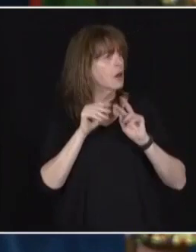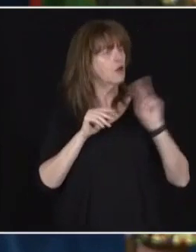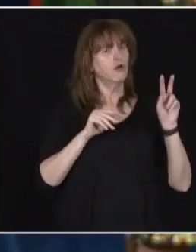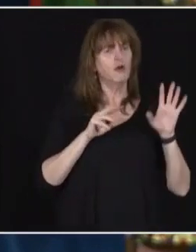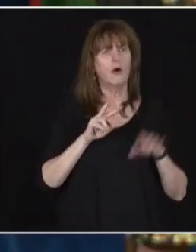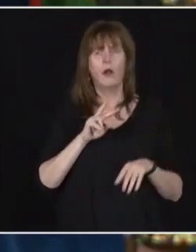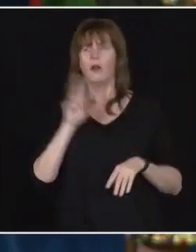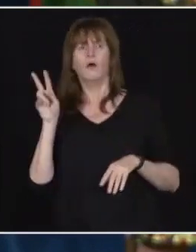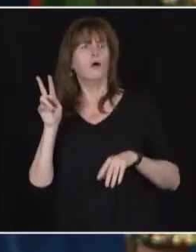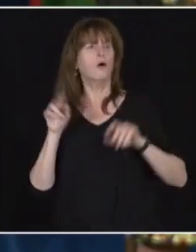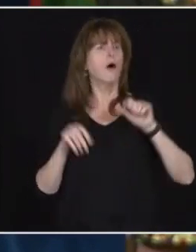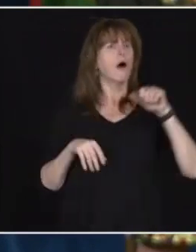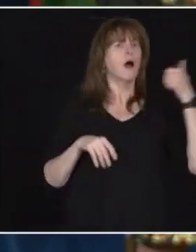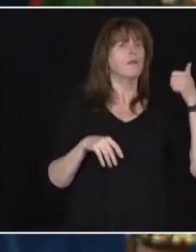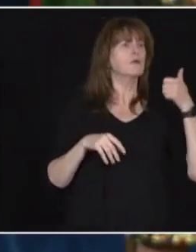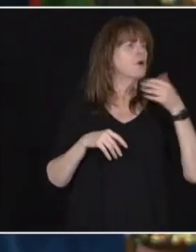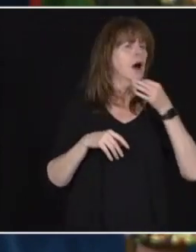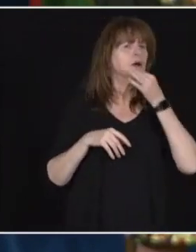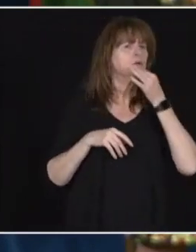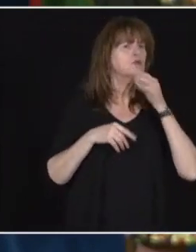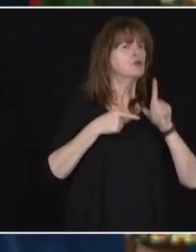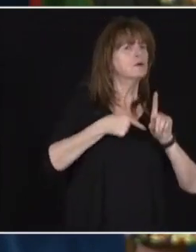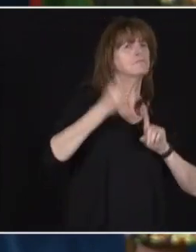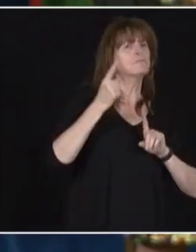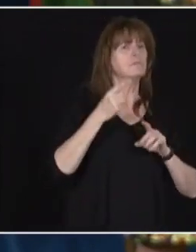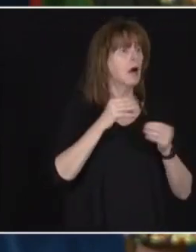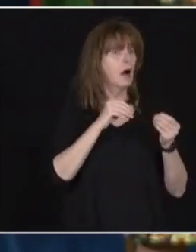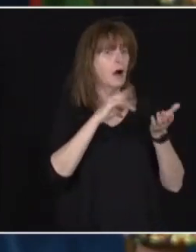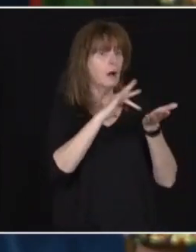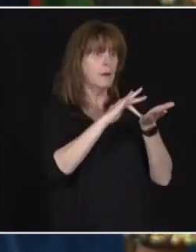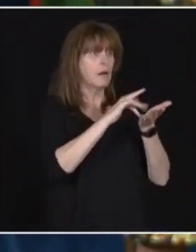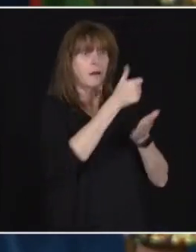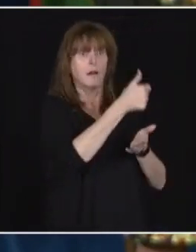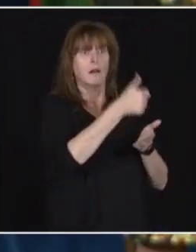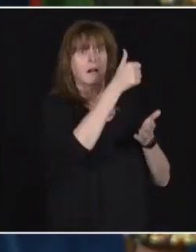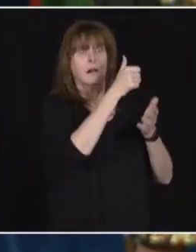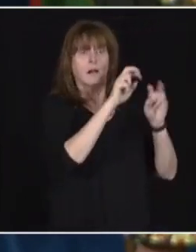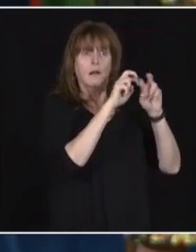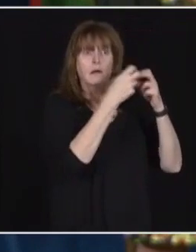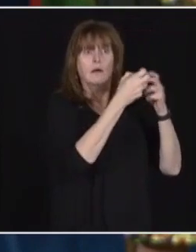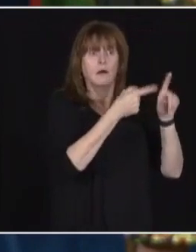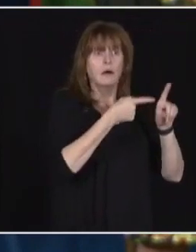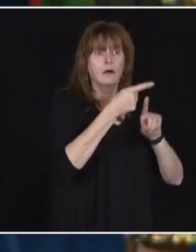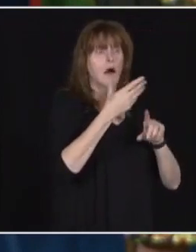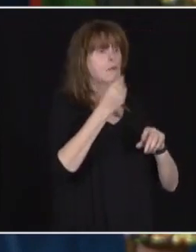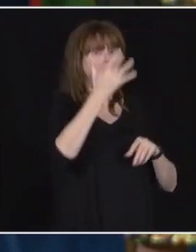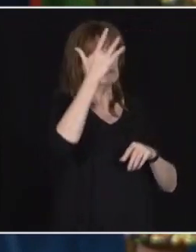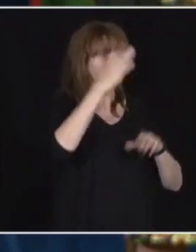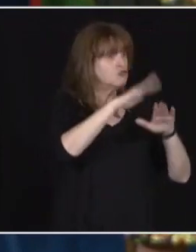We are doing nonreal time, and I will be informed by advice from other leaders when it comes to kids including the